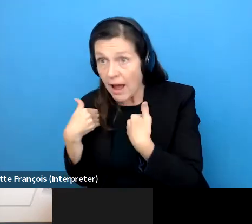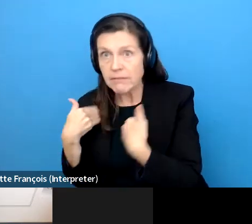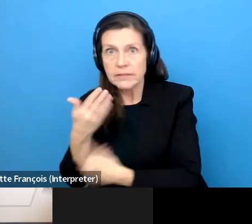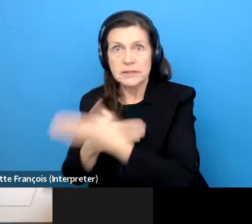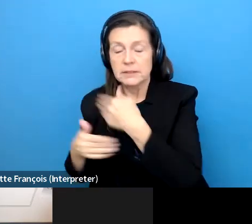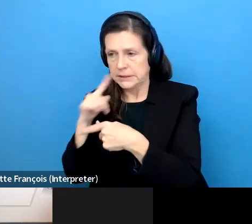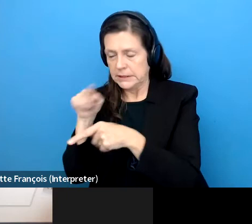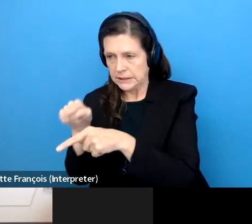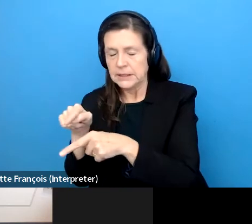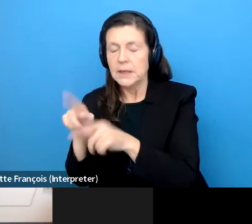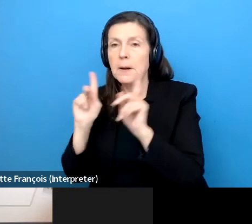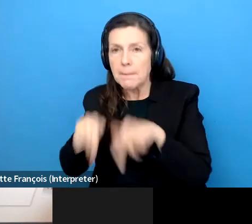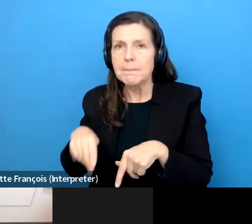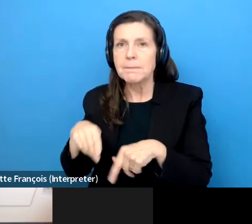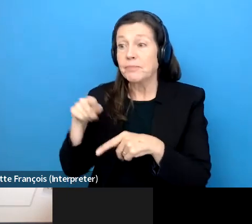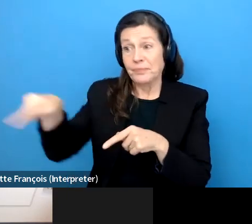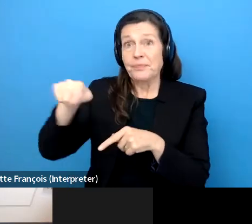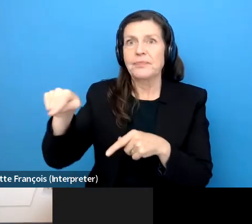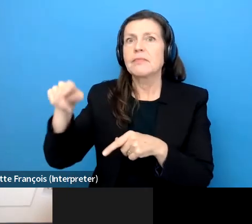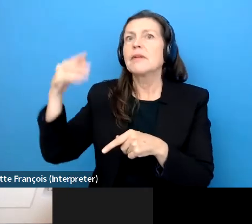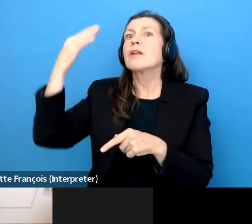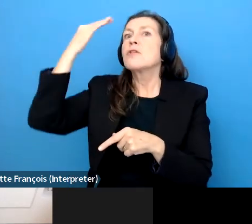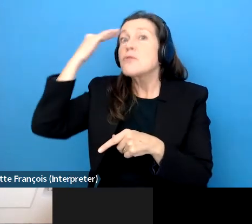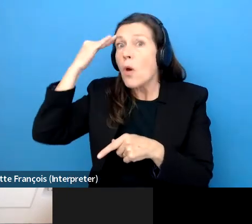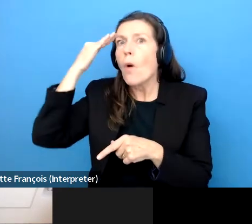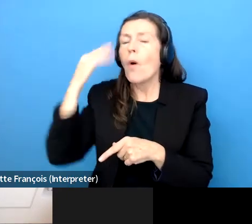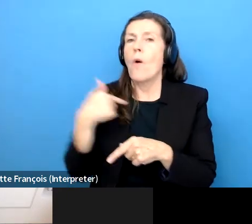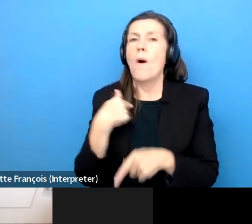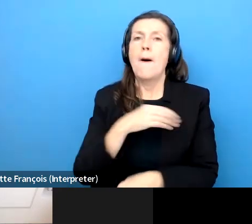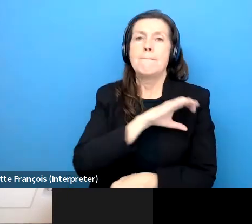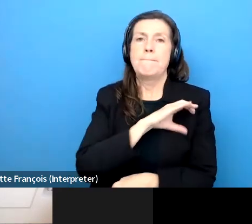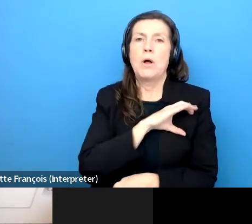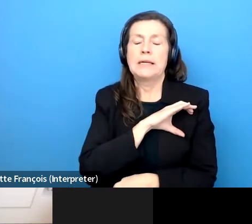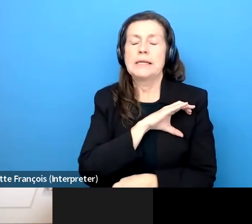They need to know that the police is trying to help them, to assist them